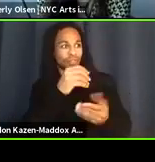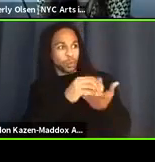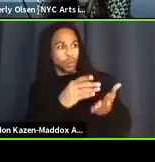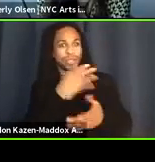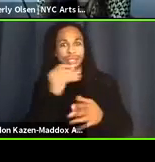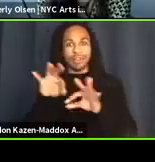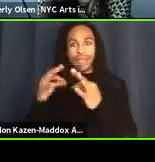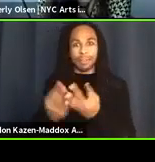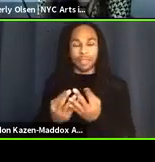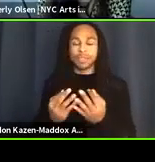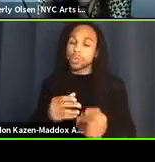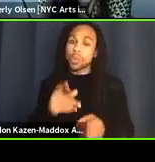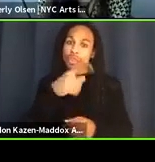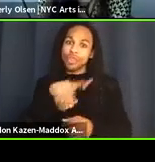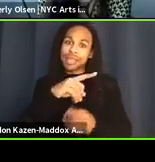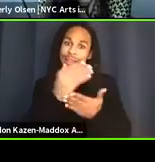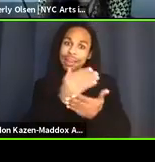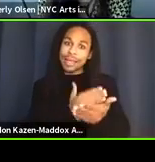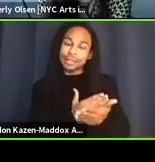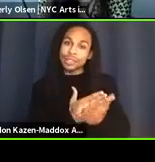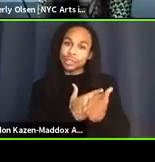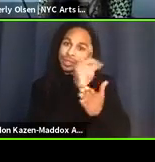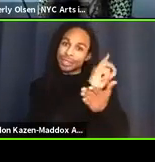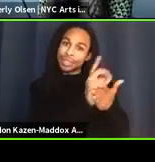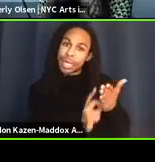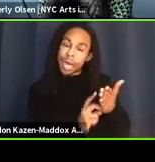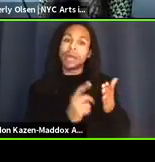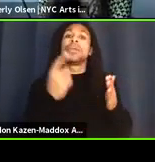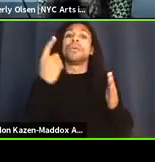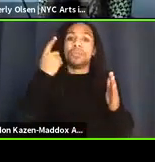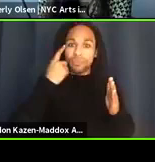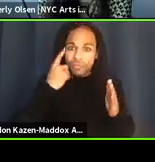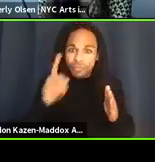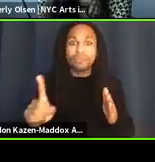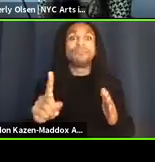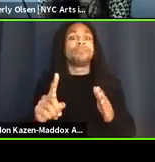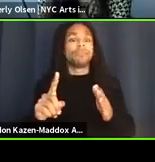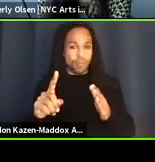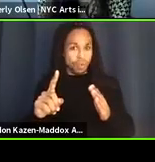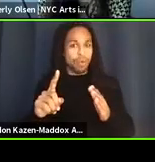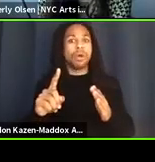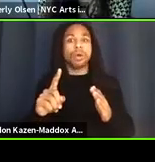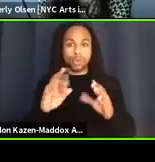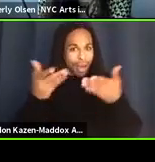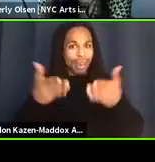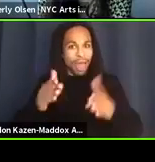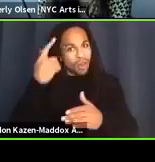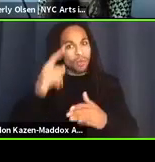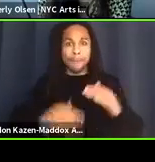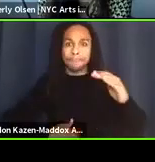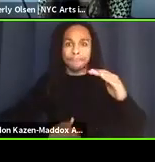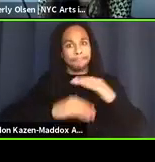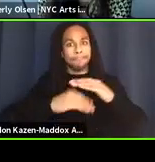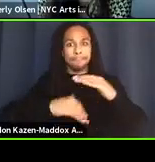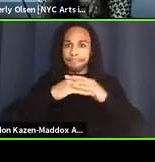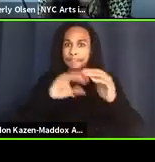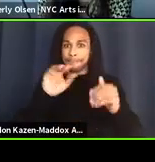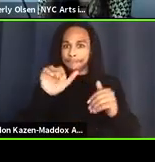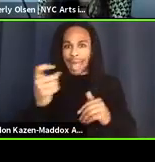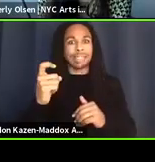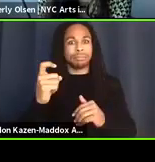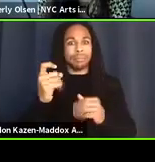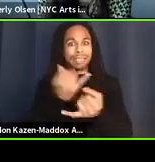the entire family, so everybody gets involved in dance. Everybody gets to dance. We have